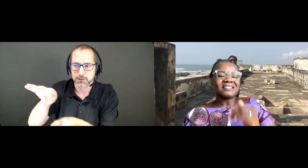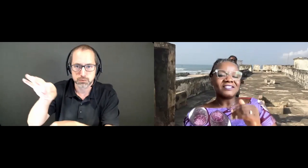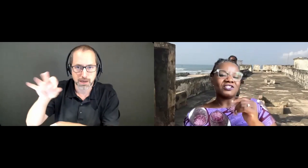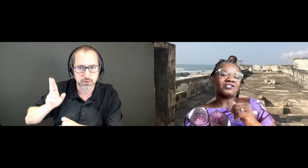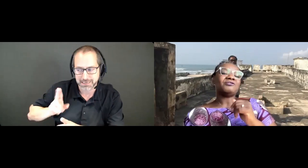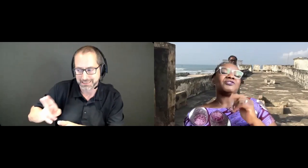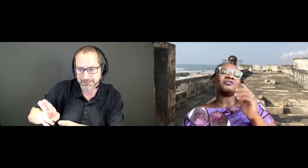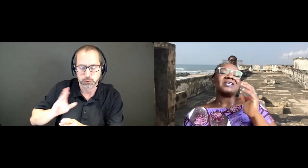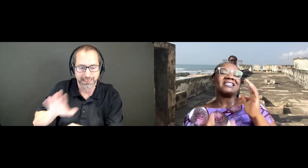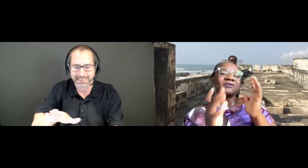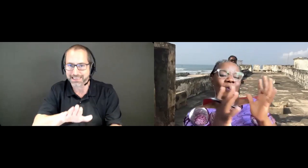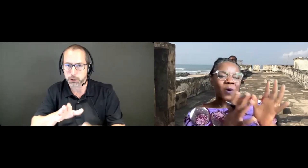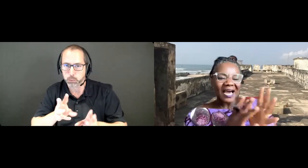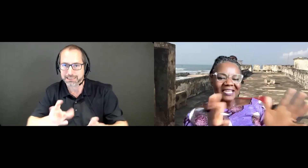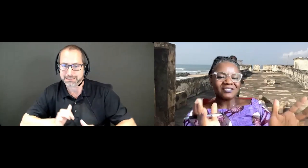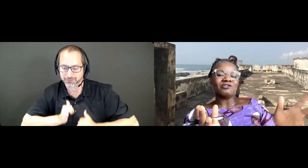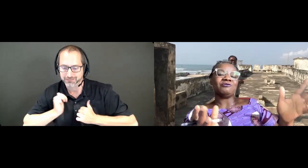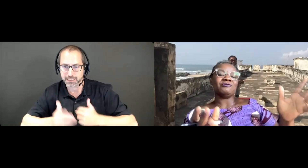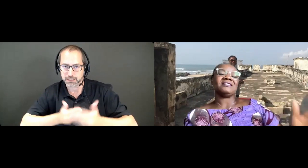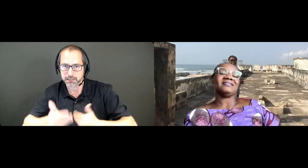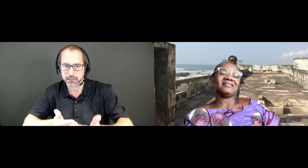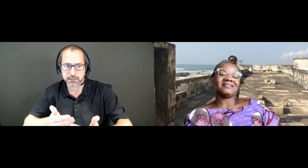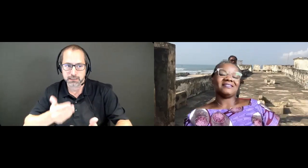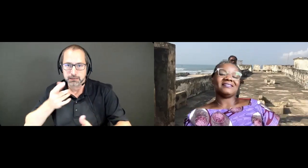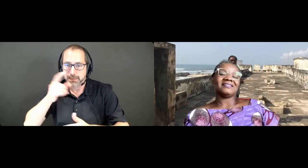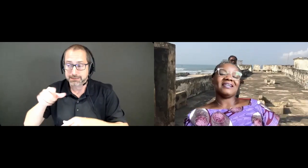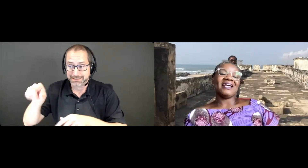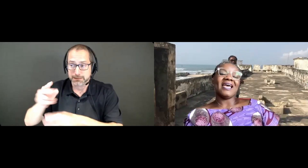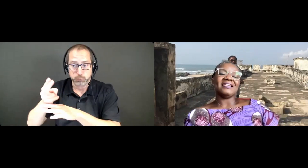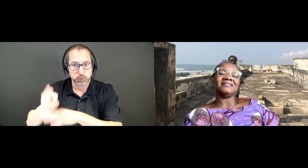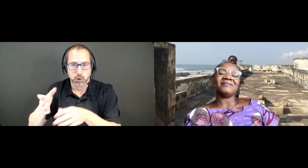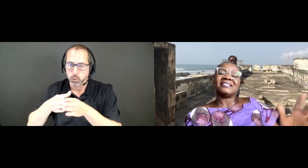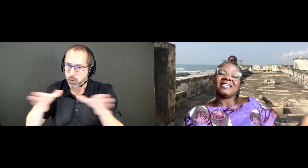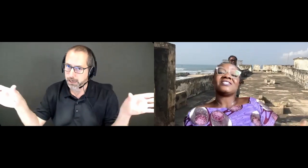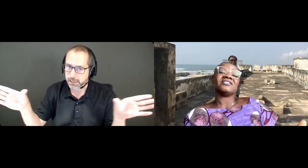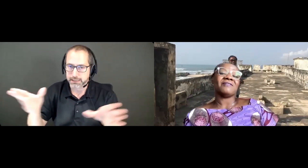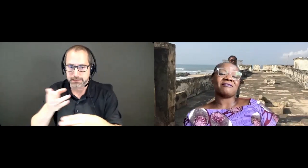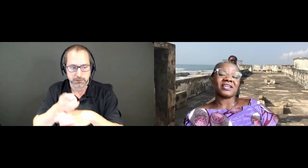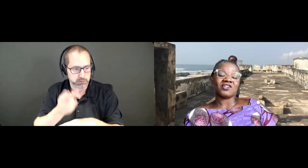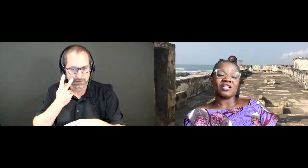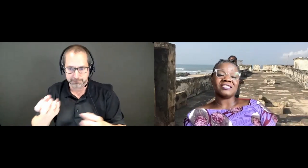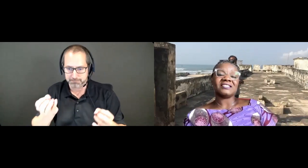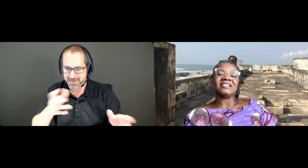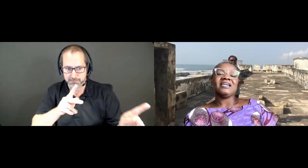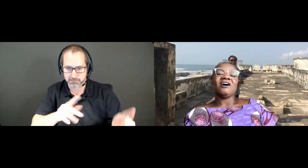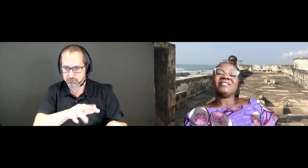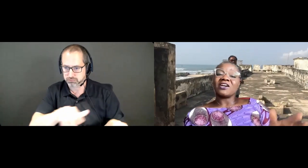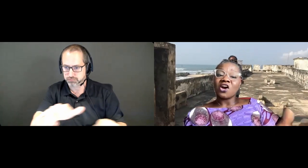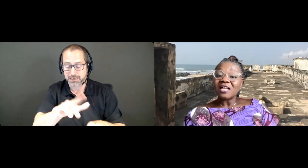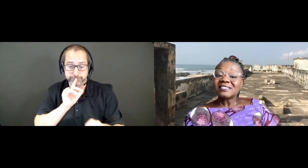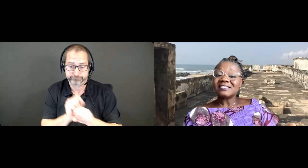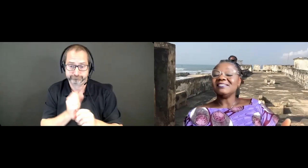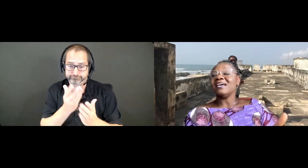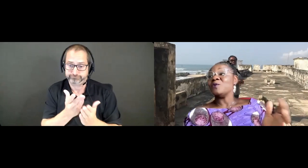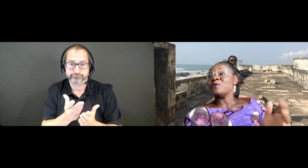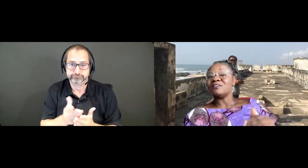living due to his wide use and validation of African knowledge of their Gods and ways